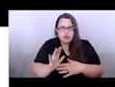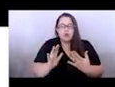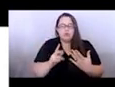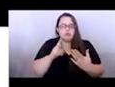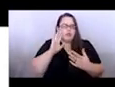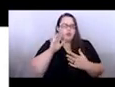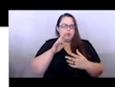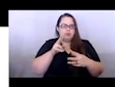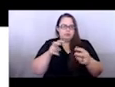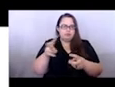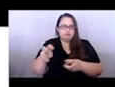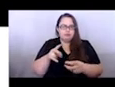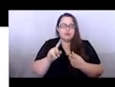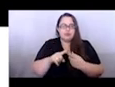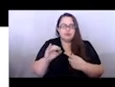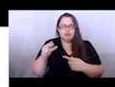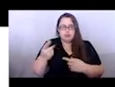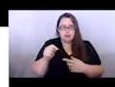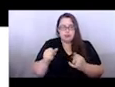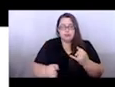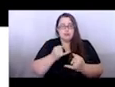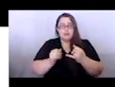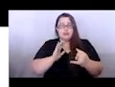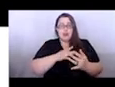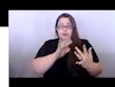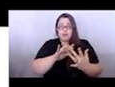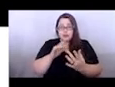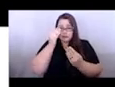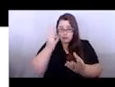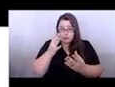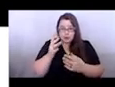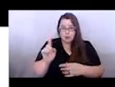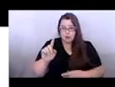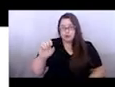And lastly, our contact information over at the Social Sciences division.